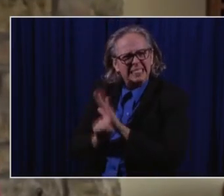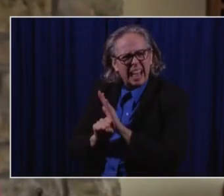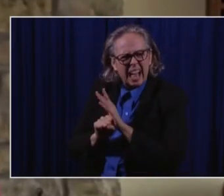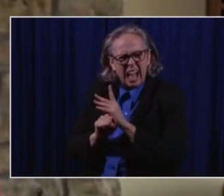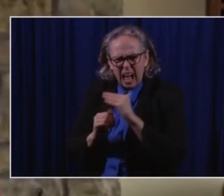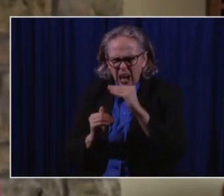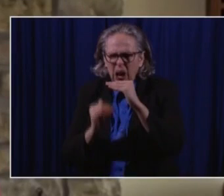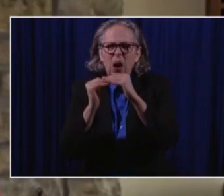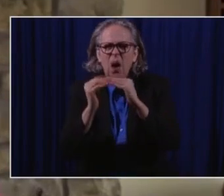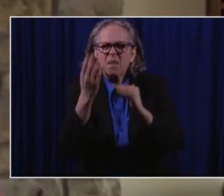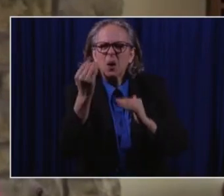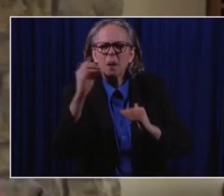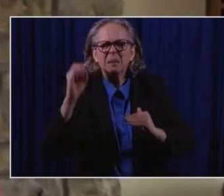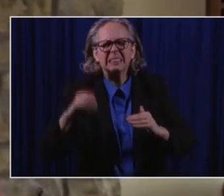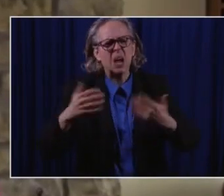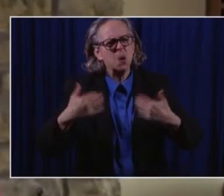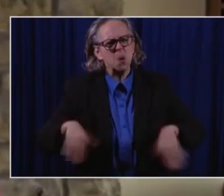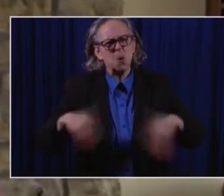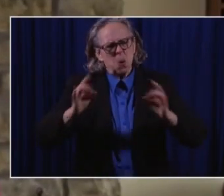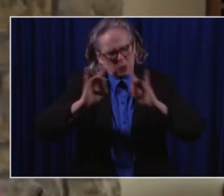positivity now 15% is where are our line has been where we put on the board on the map the different state and say there's